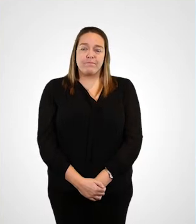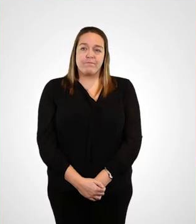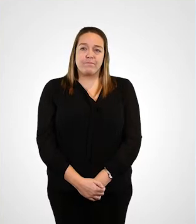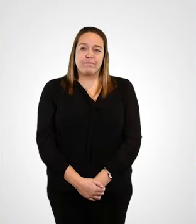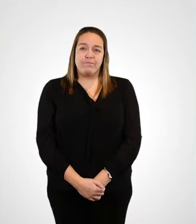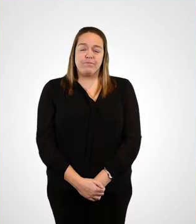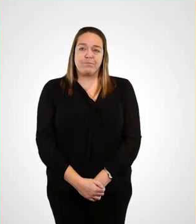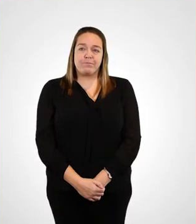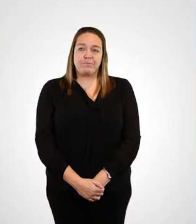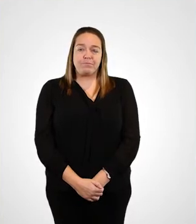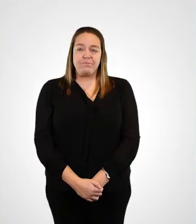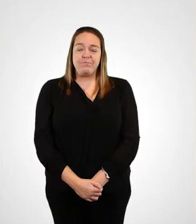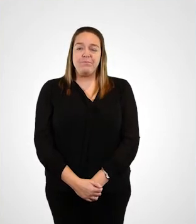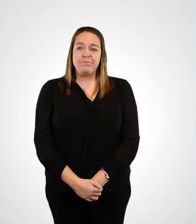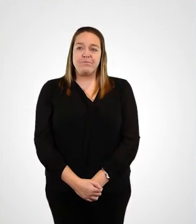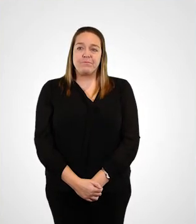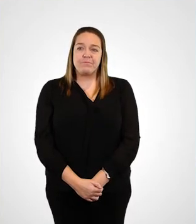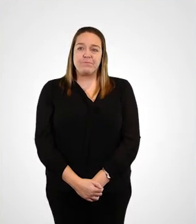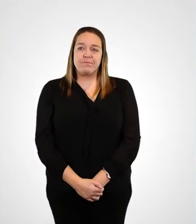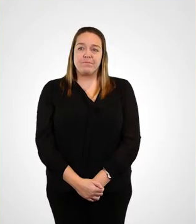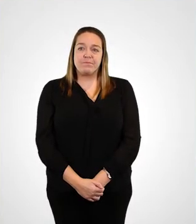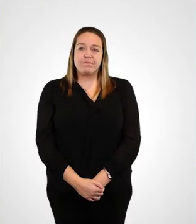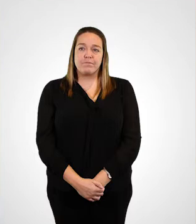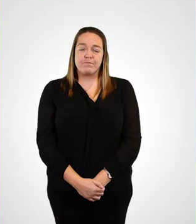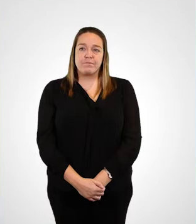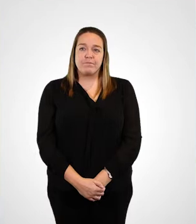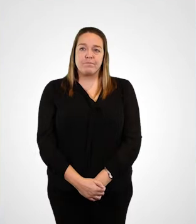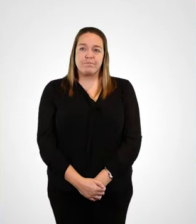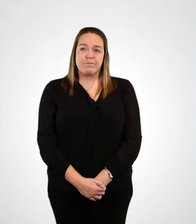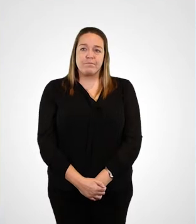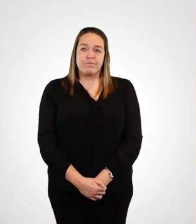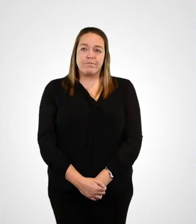we can't see, we can't see.